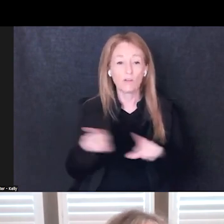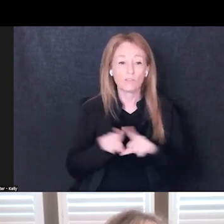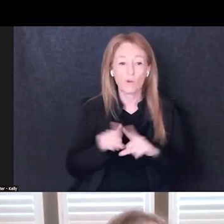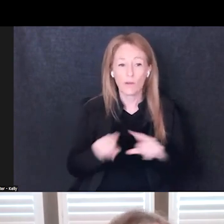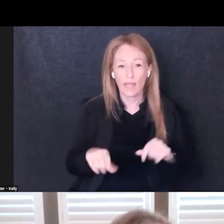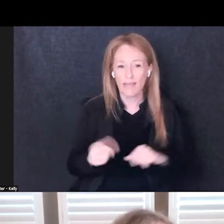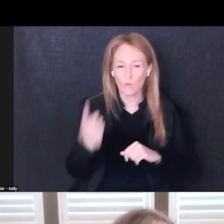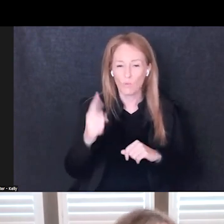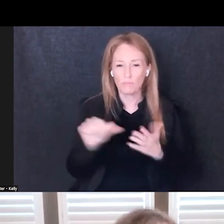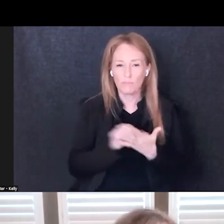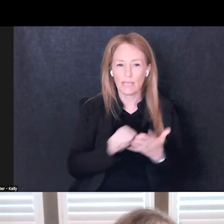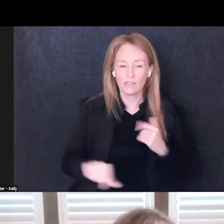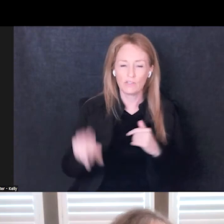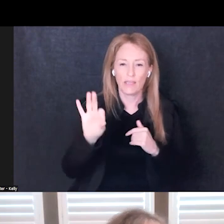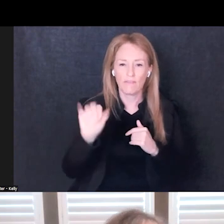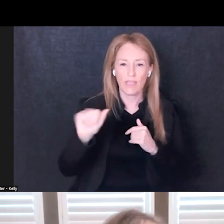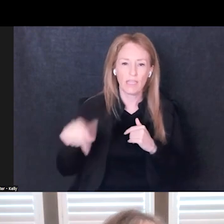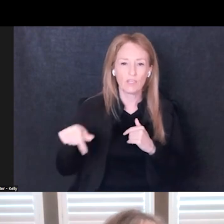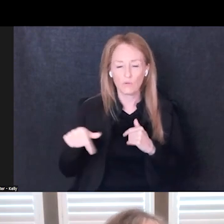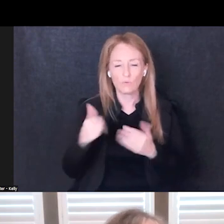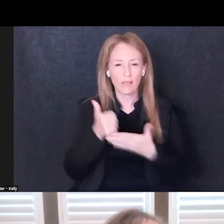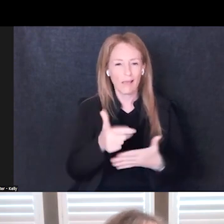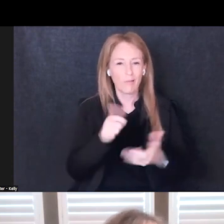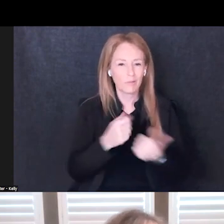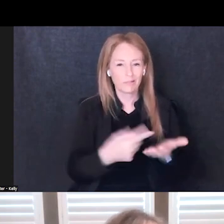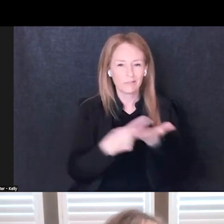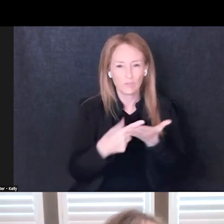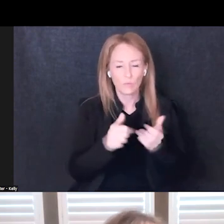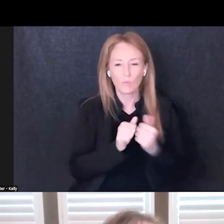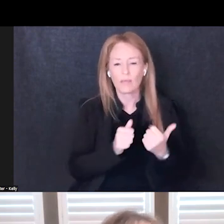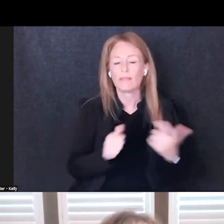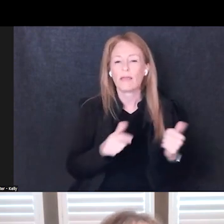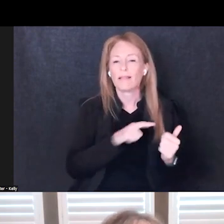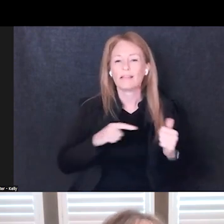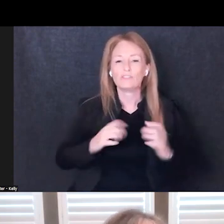DISCUSSIONS WITH THE LEGISLATORS AND YOU CAN DROP THIS OFF IN THEIR OFFICES TOO.